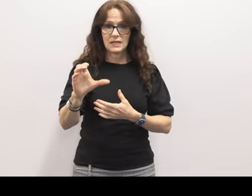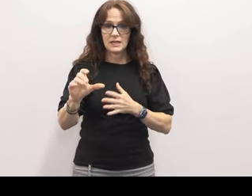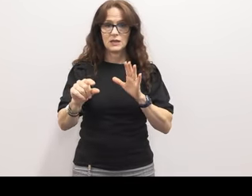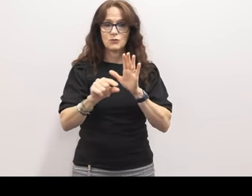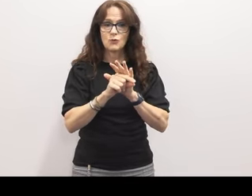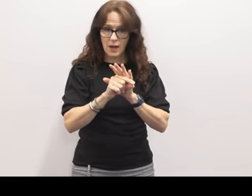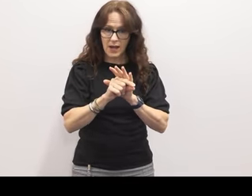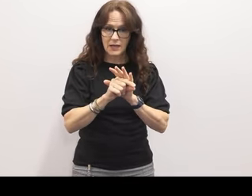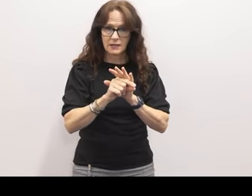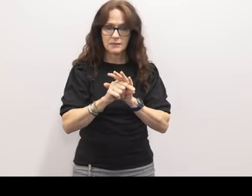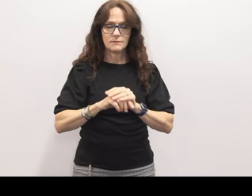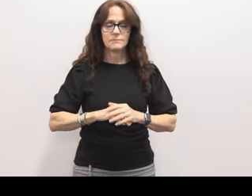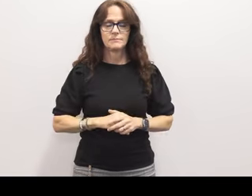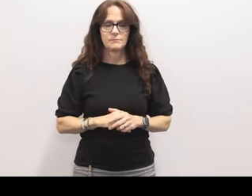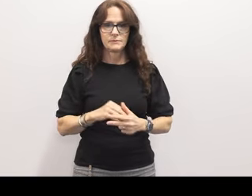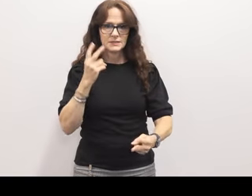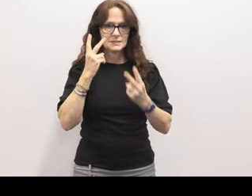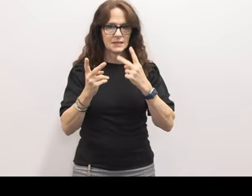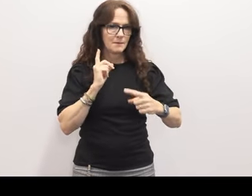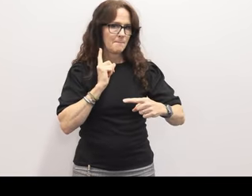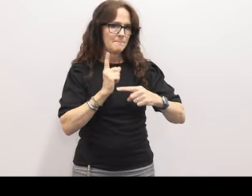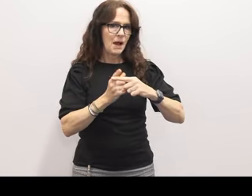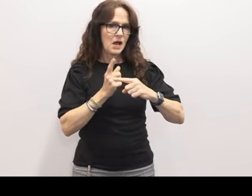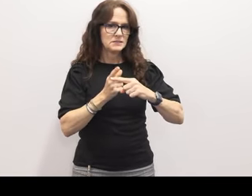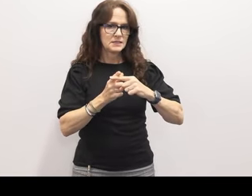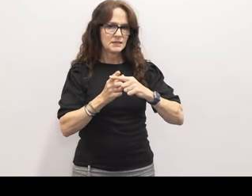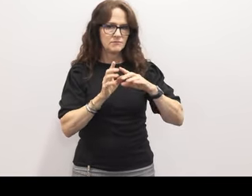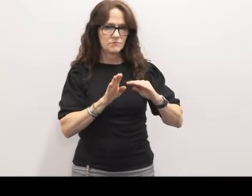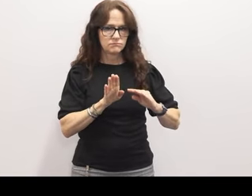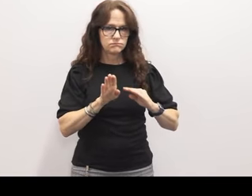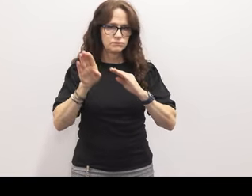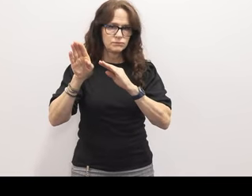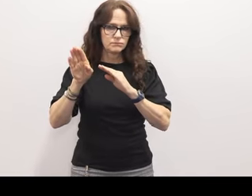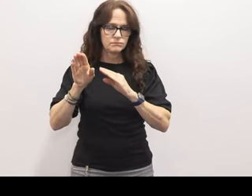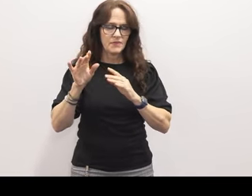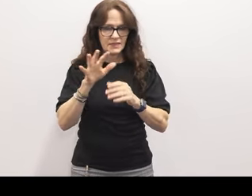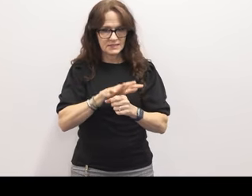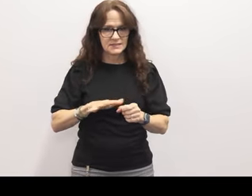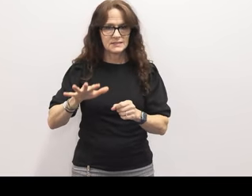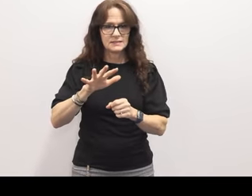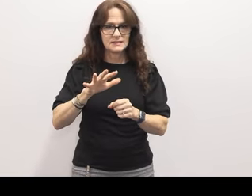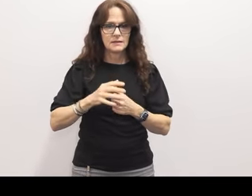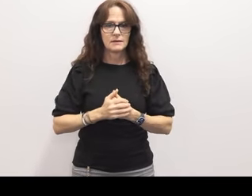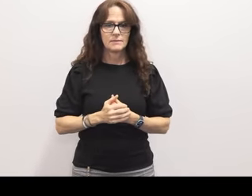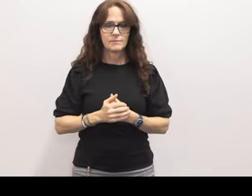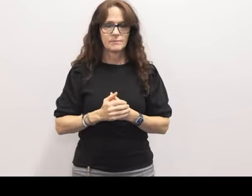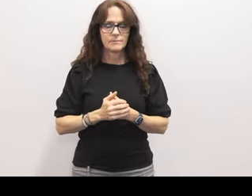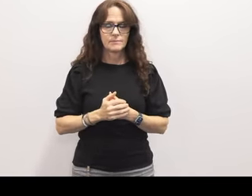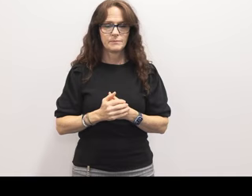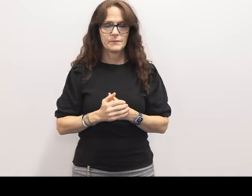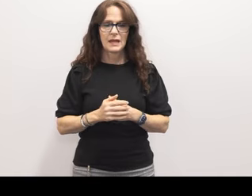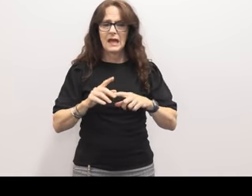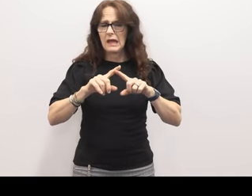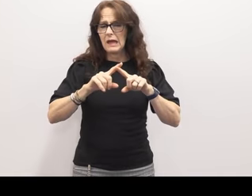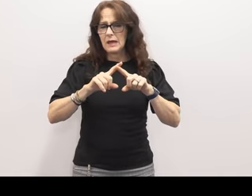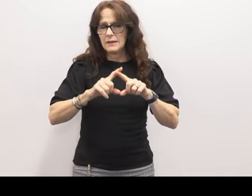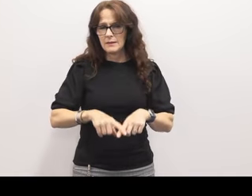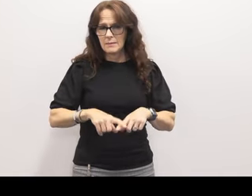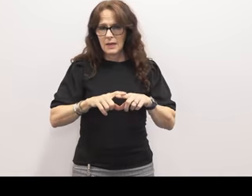So we're seeing some positive trends in this area. Something to note is that depending on the student,